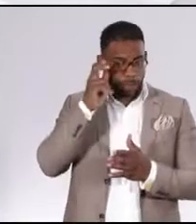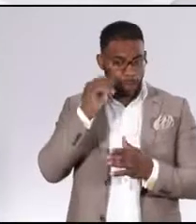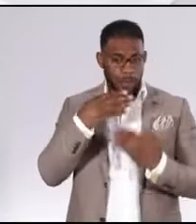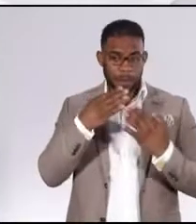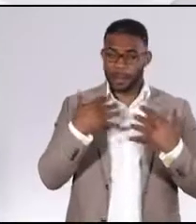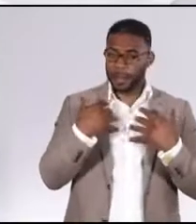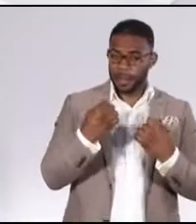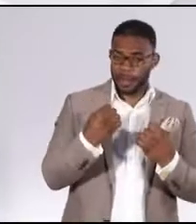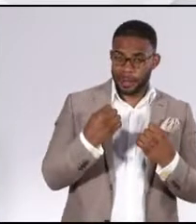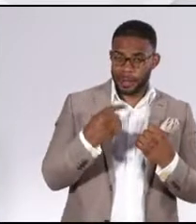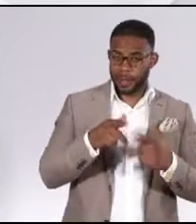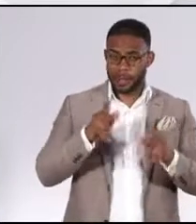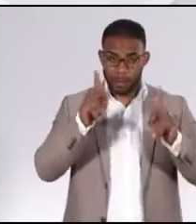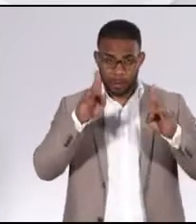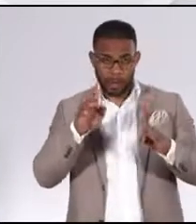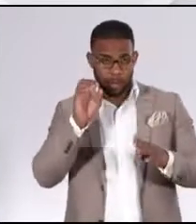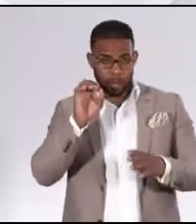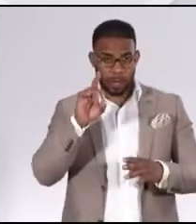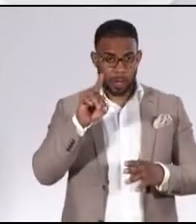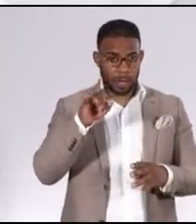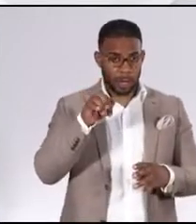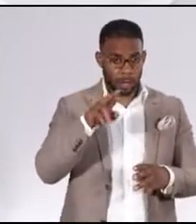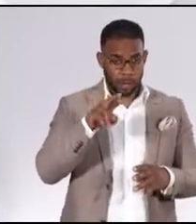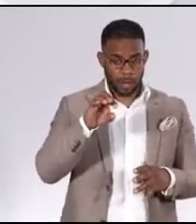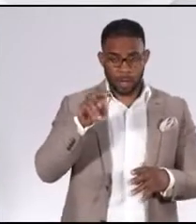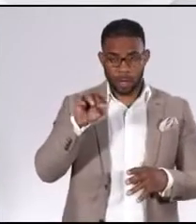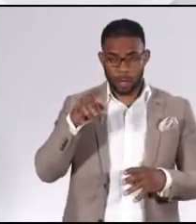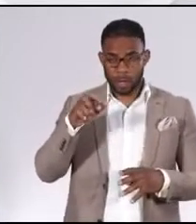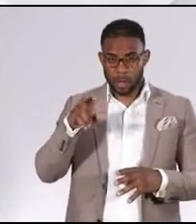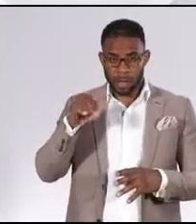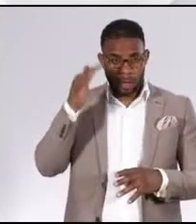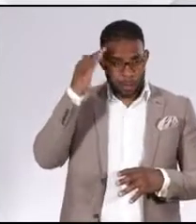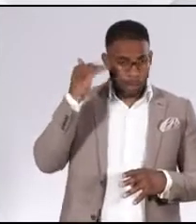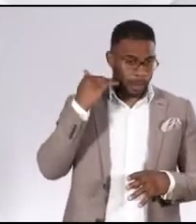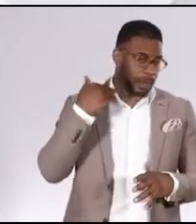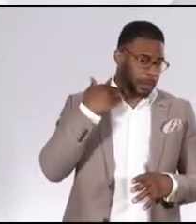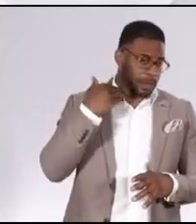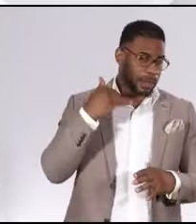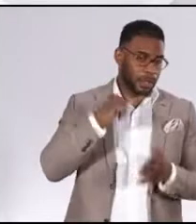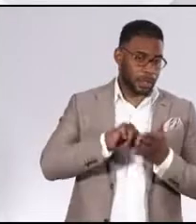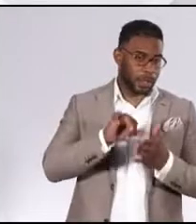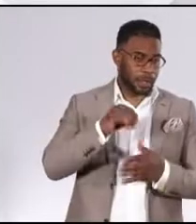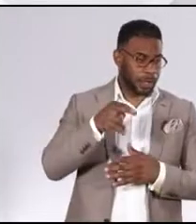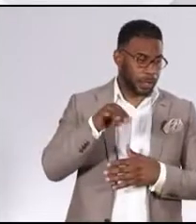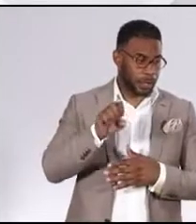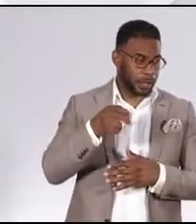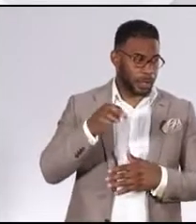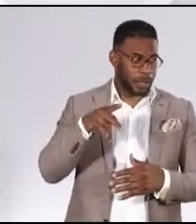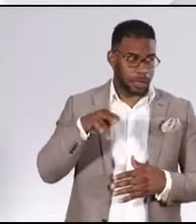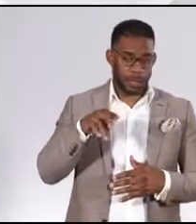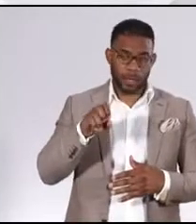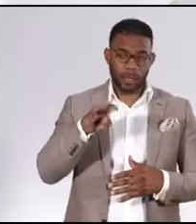And professor of odo larynology had an ex surgery at the johns hopkins, bloomberg school of public health.